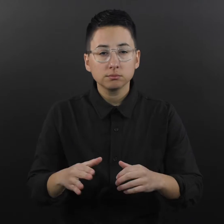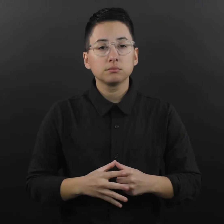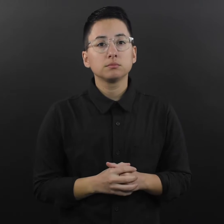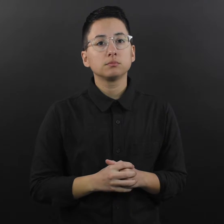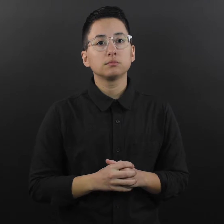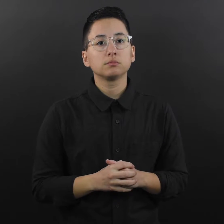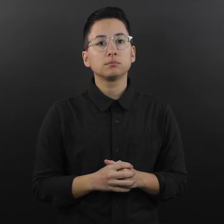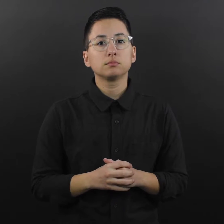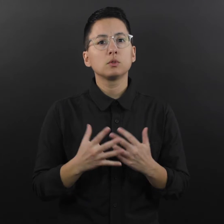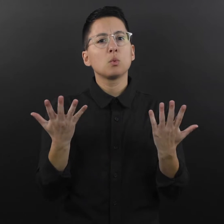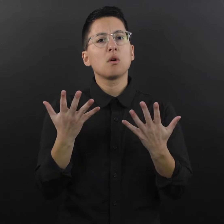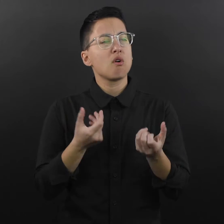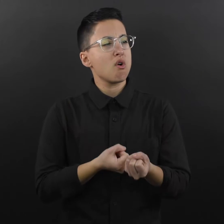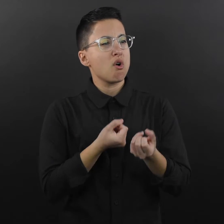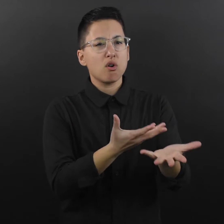What causes depression and anxiety?